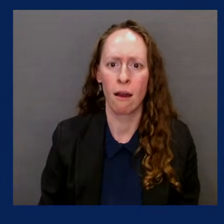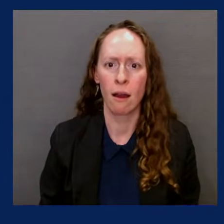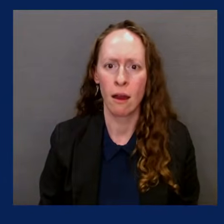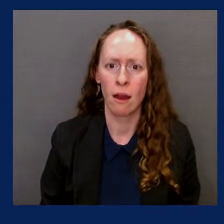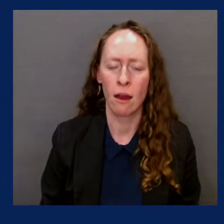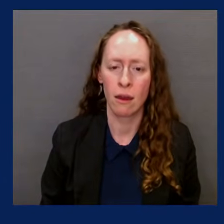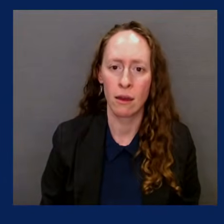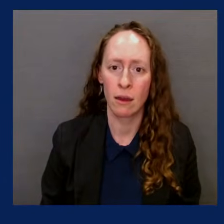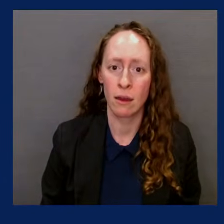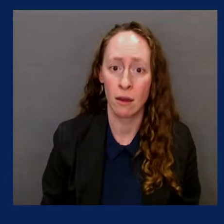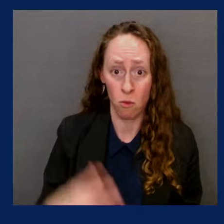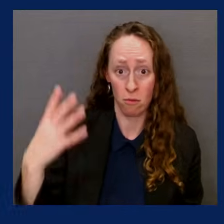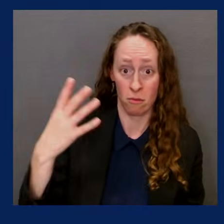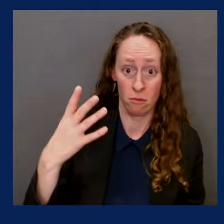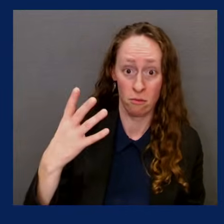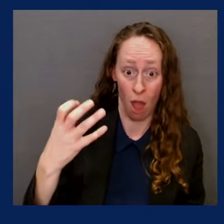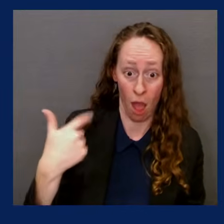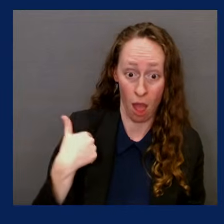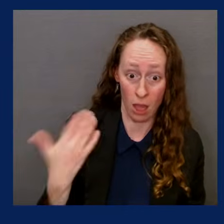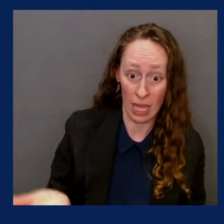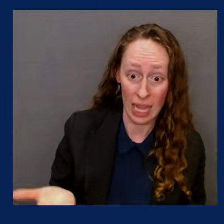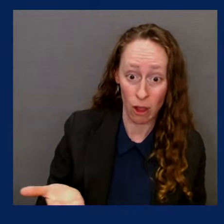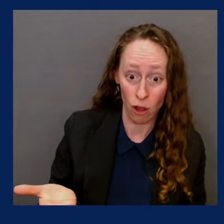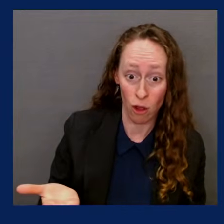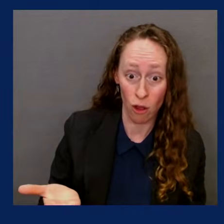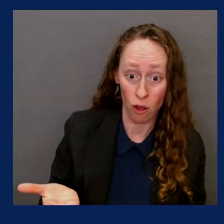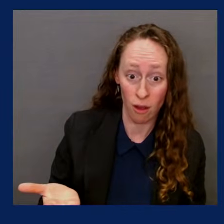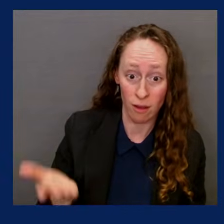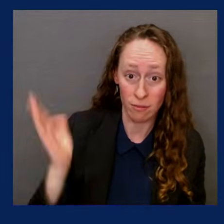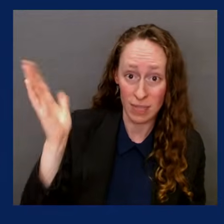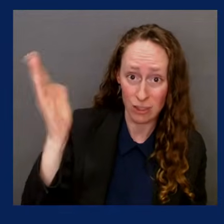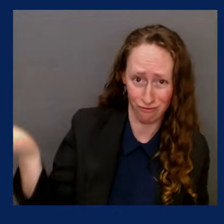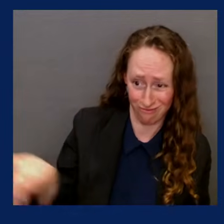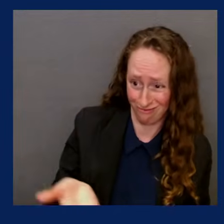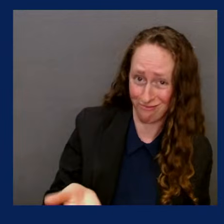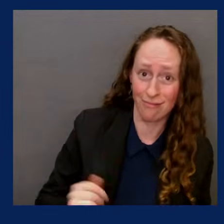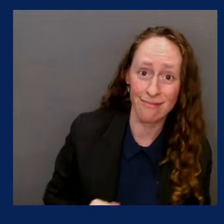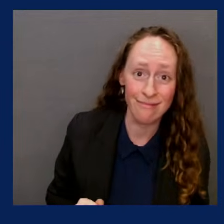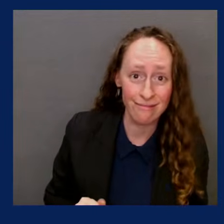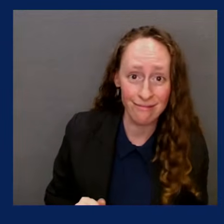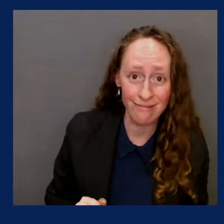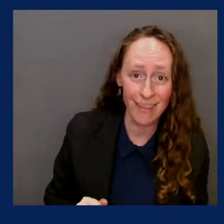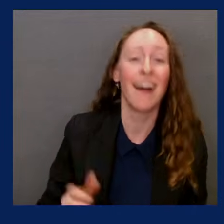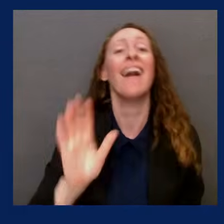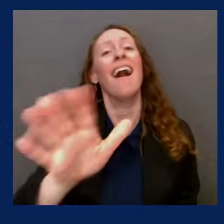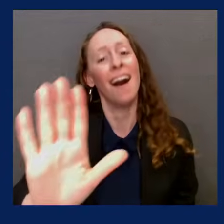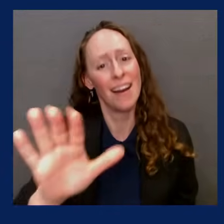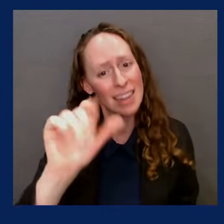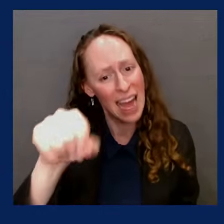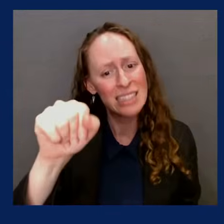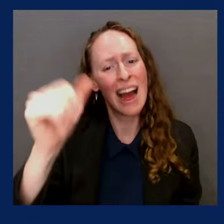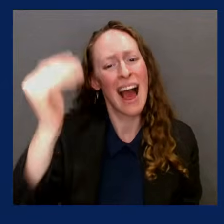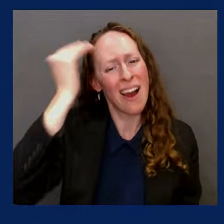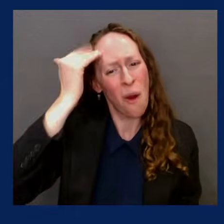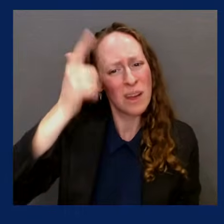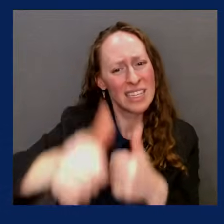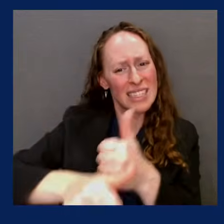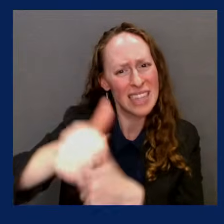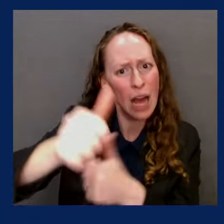The Press: Yes? President Biden: -- obviously, they're in jeopardy. The question is whether or not there's any way of getting them out. If we can get them out, we should get them out.